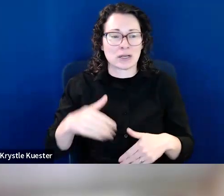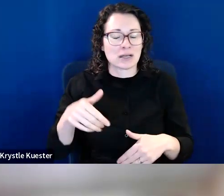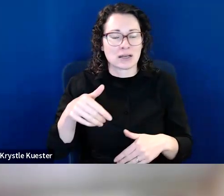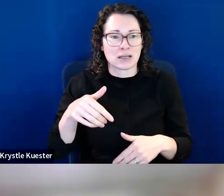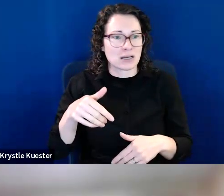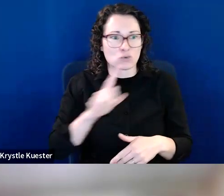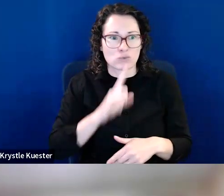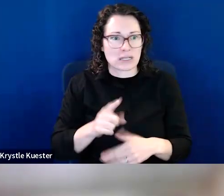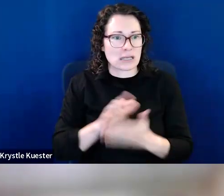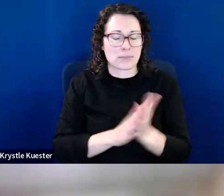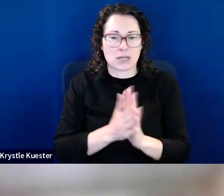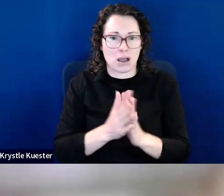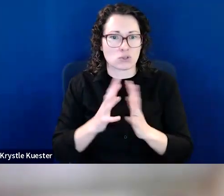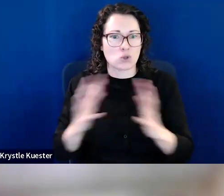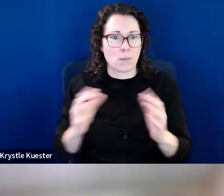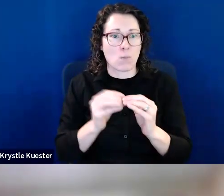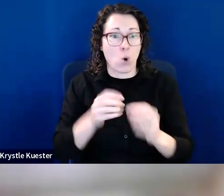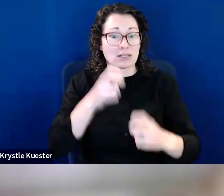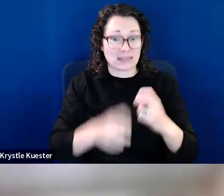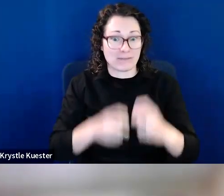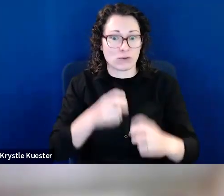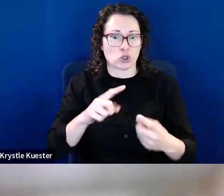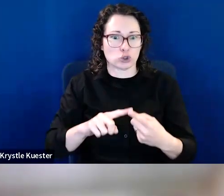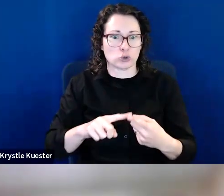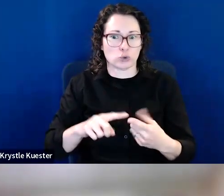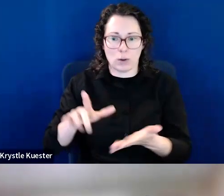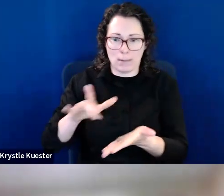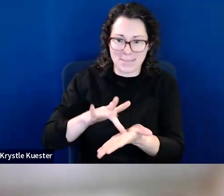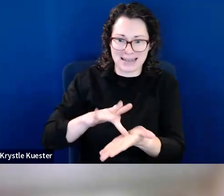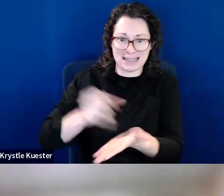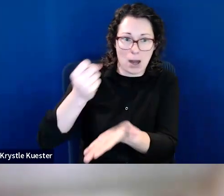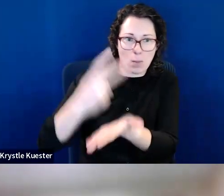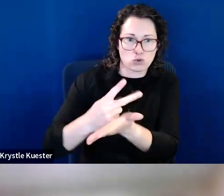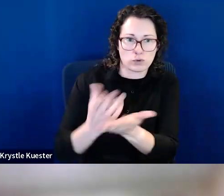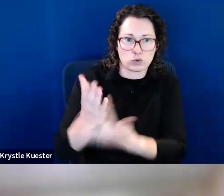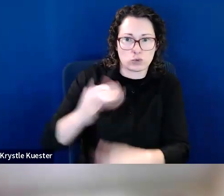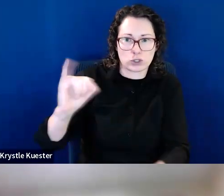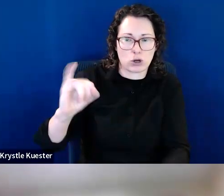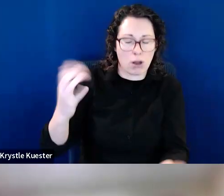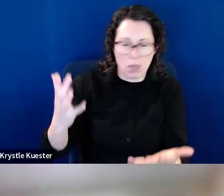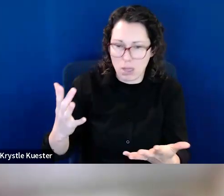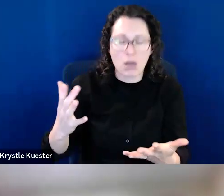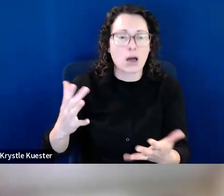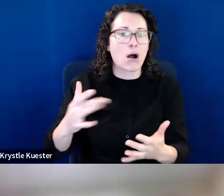it has gotten so much more difficult to get medications approved. They're routinely denied